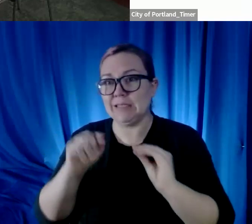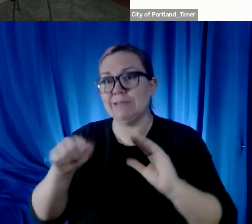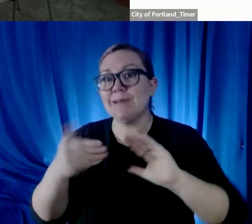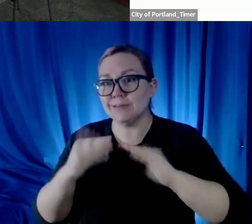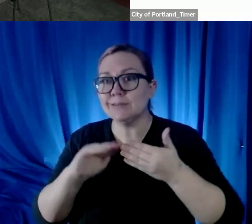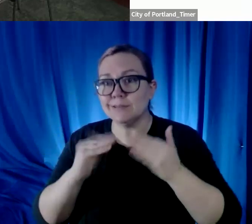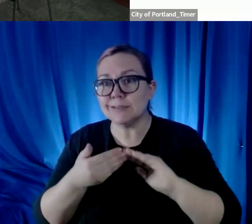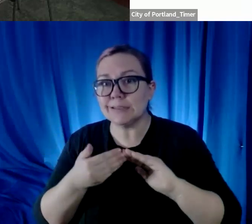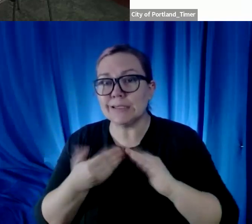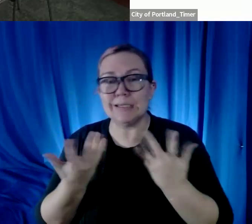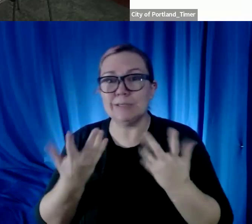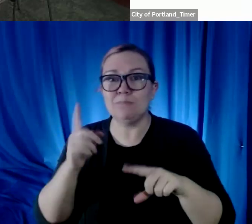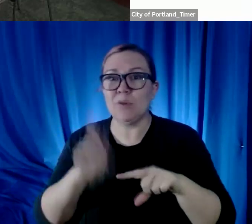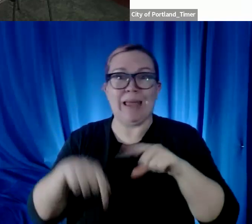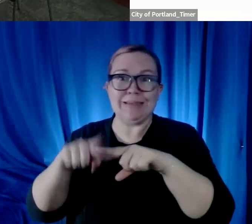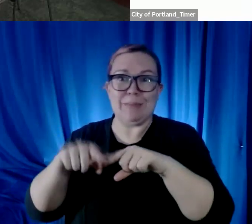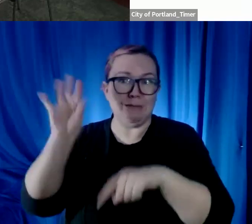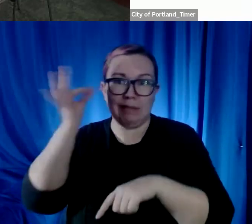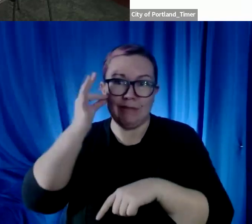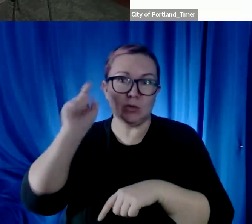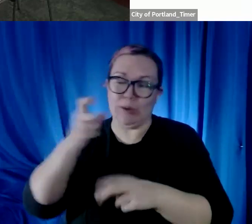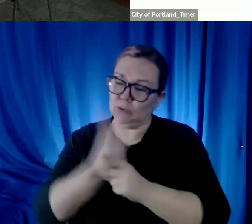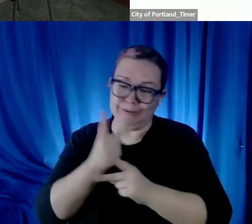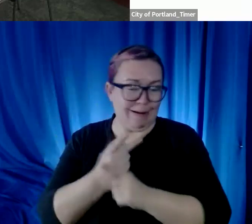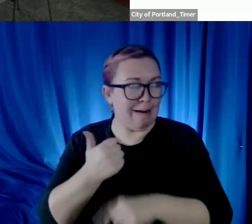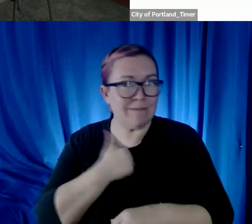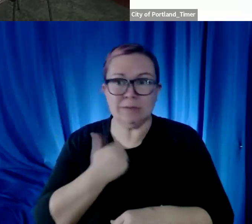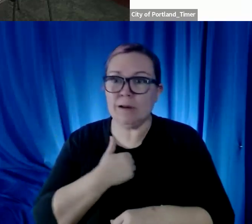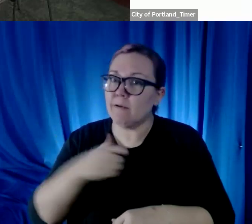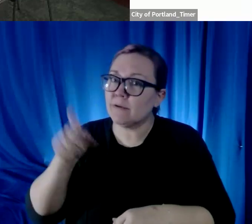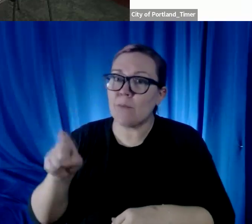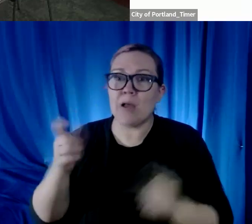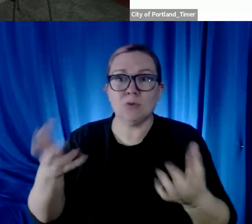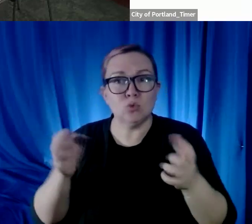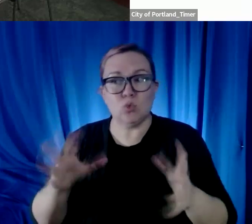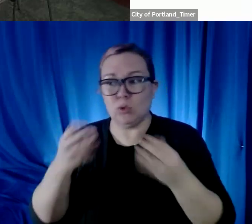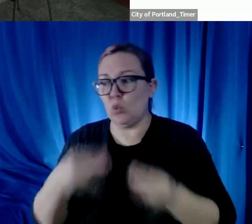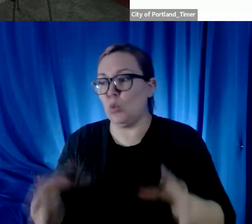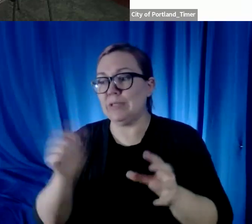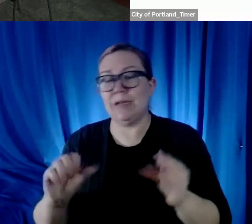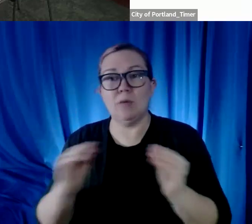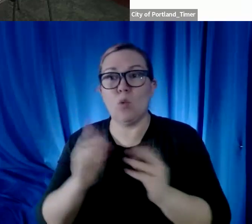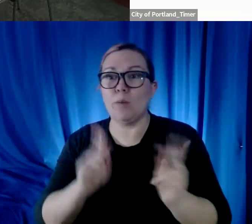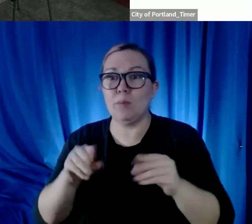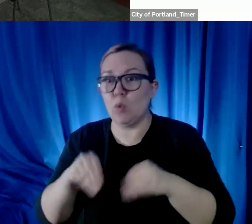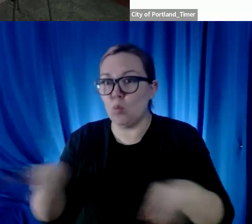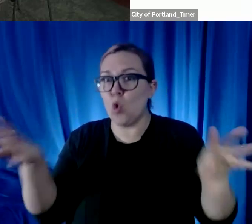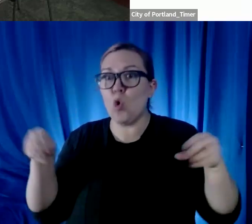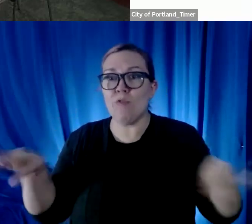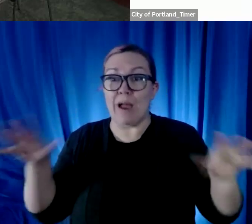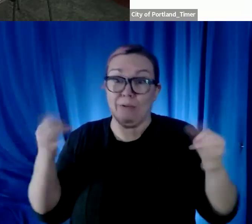We can't depend on the feds. We've got to take care of ourselves and we don't want to lose any more people to the suburbs. Trust me, I'm sitting in one right now.